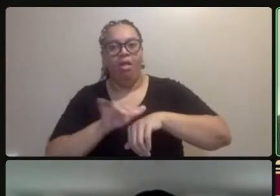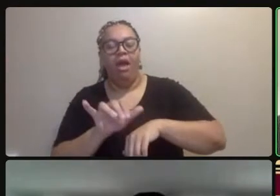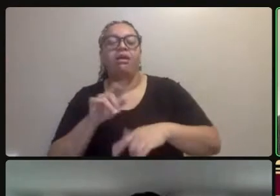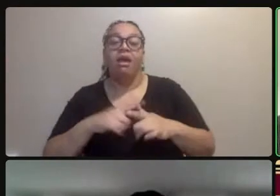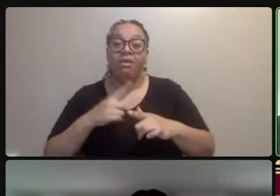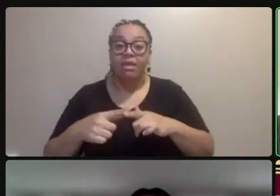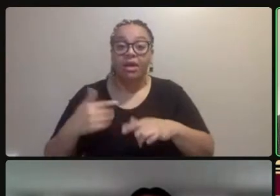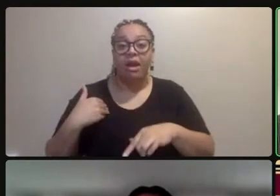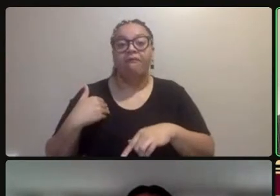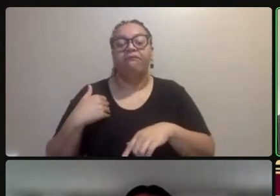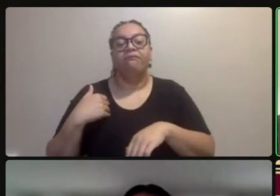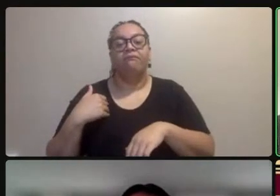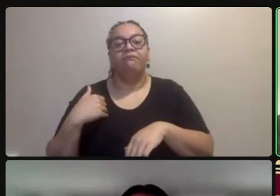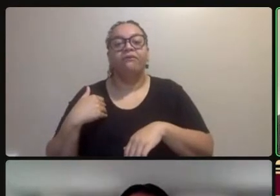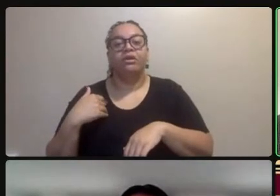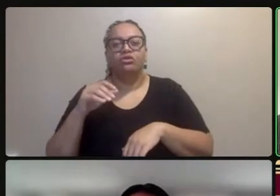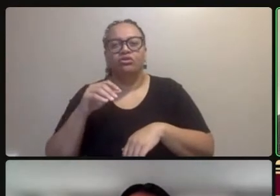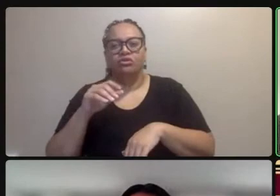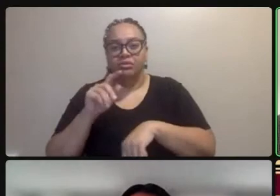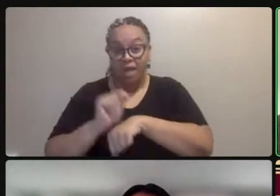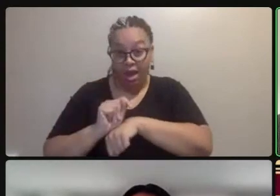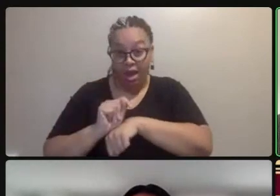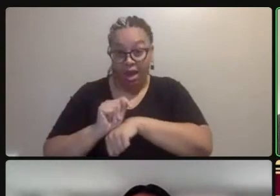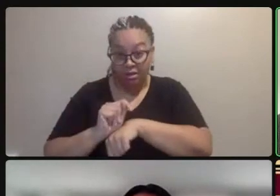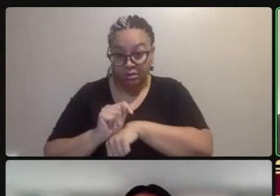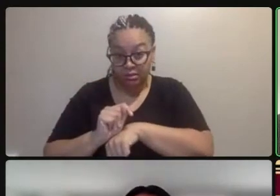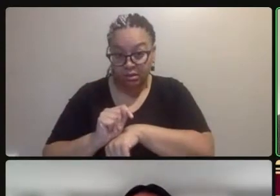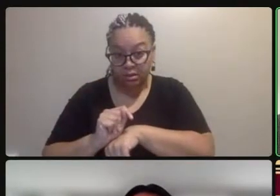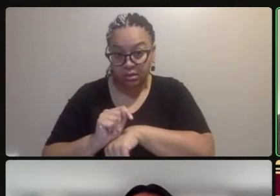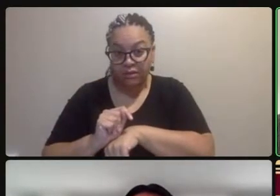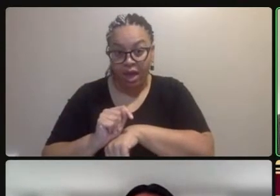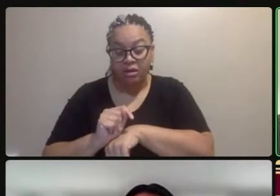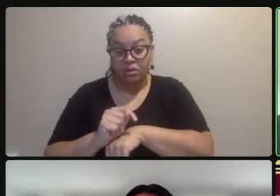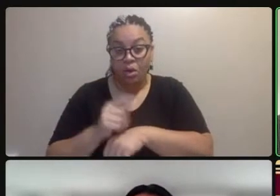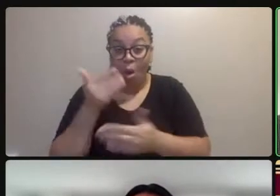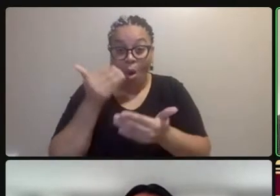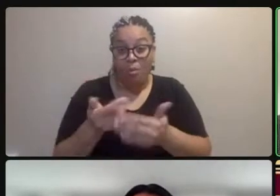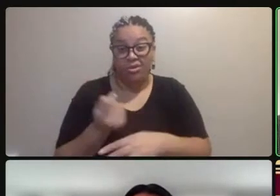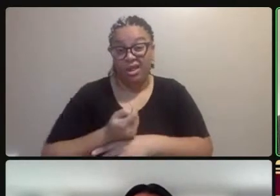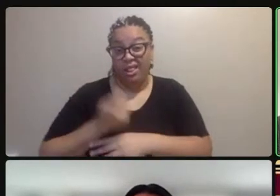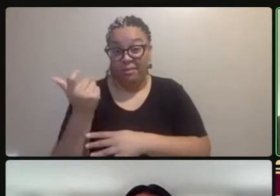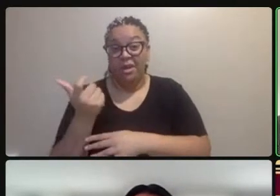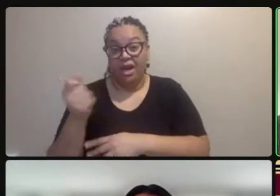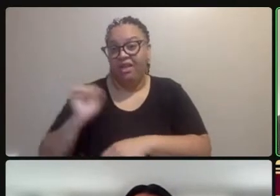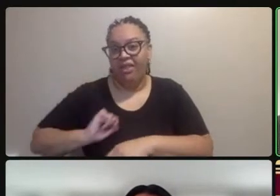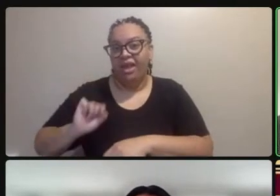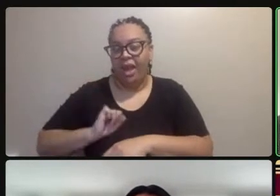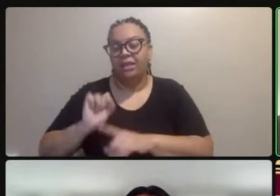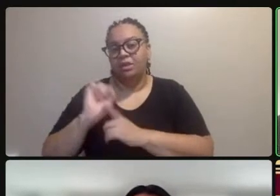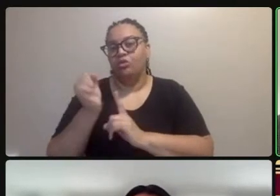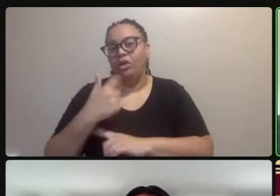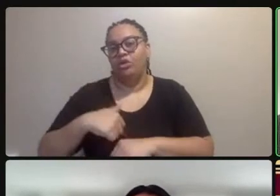THE MEMBERS OF THAT COMMUNITY TO COLLABORATE ON THAT AND THEN